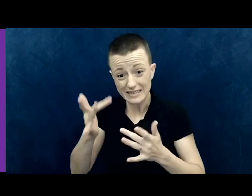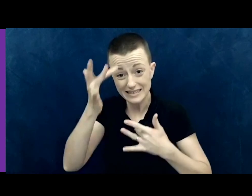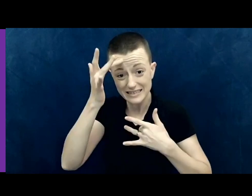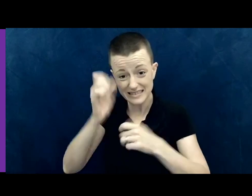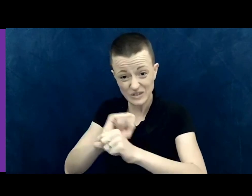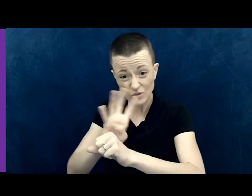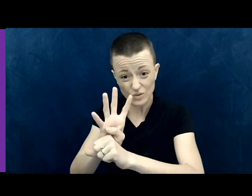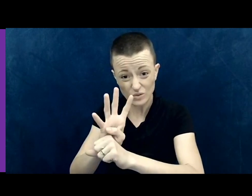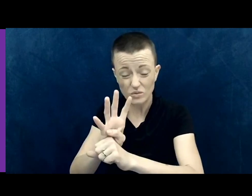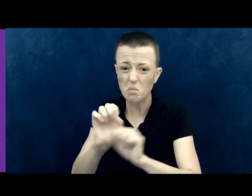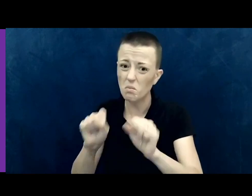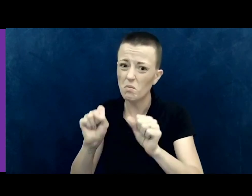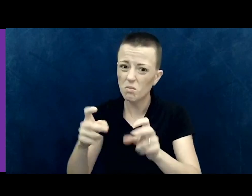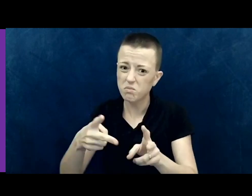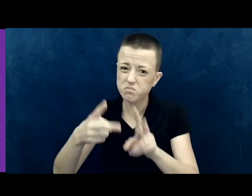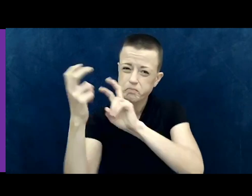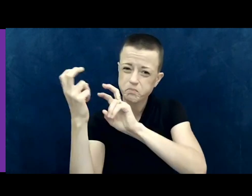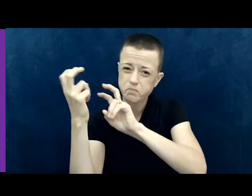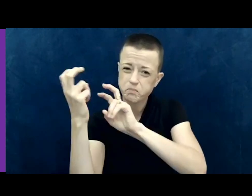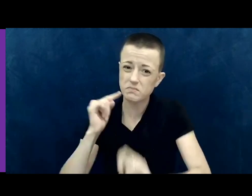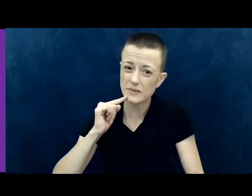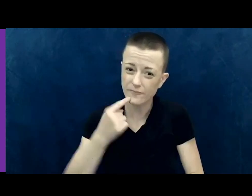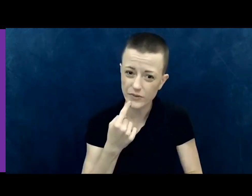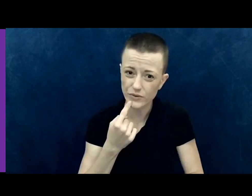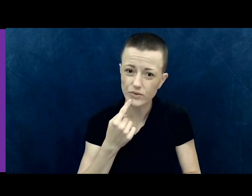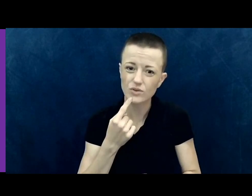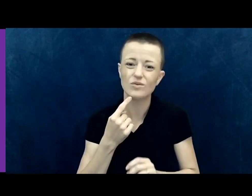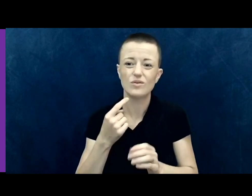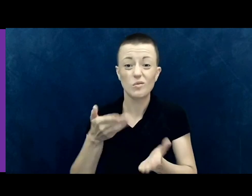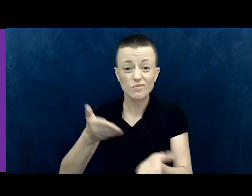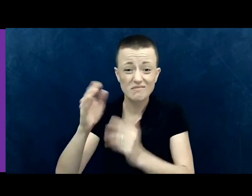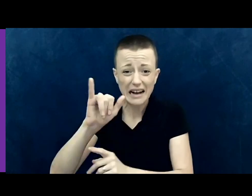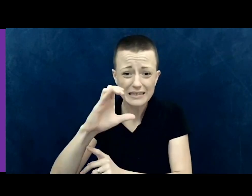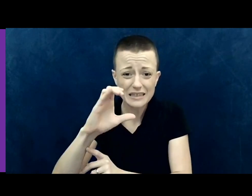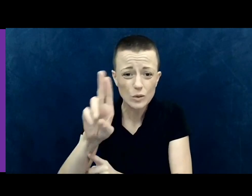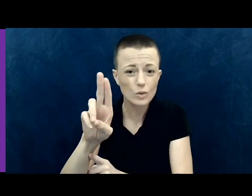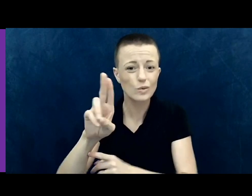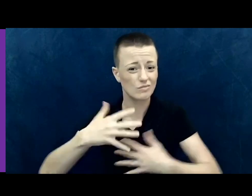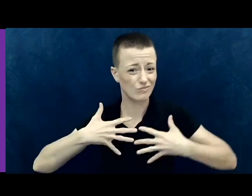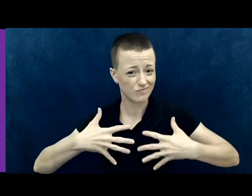are at much higher risk of serious disease including being on a ventilator and death.